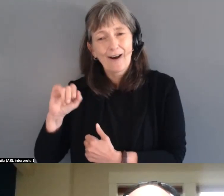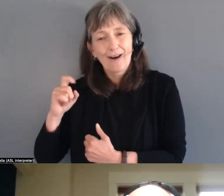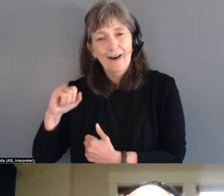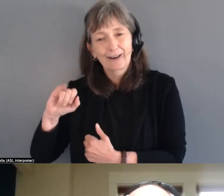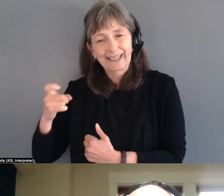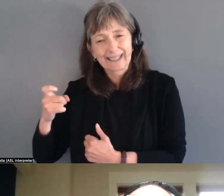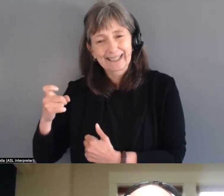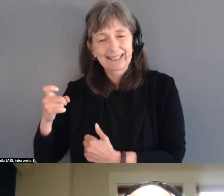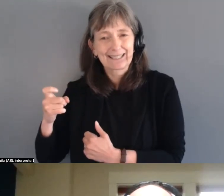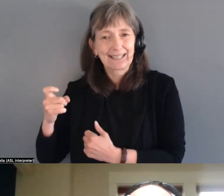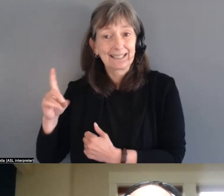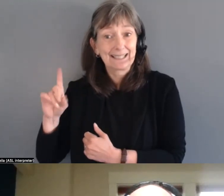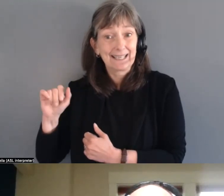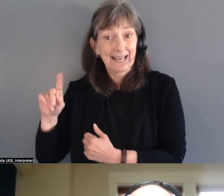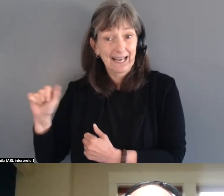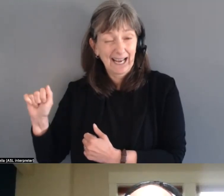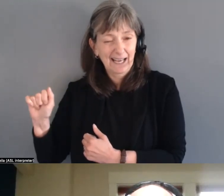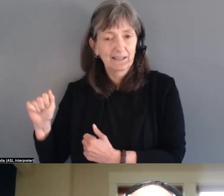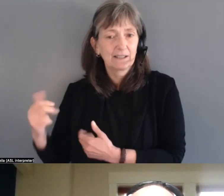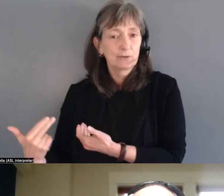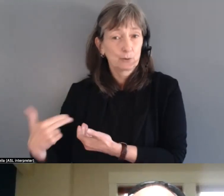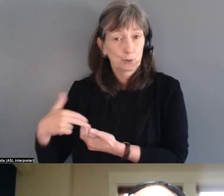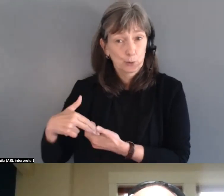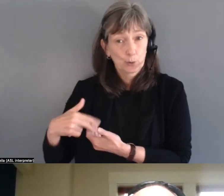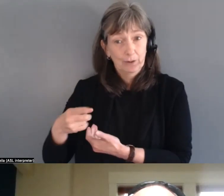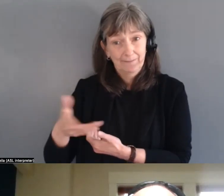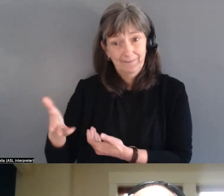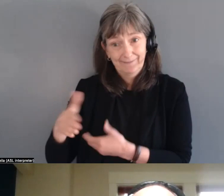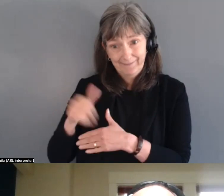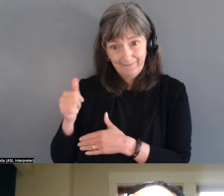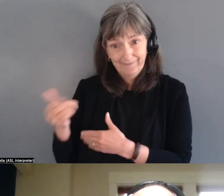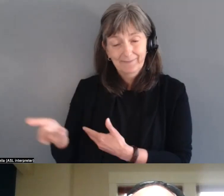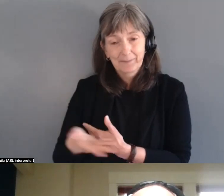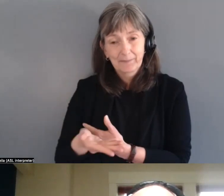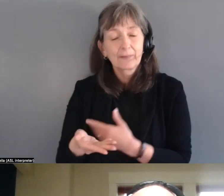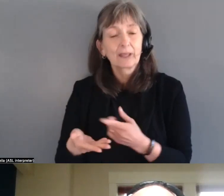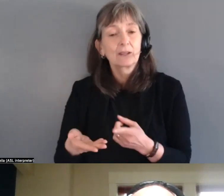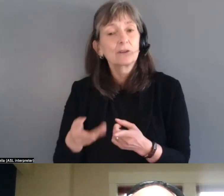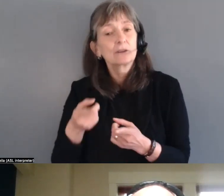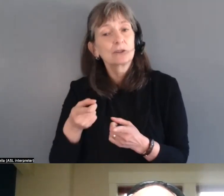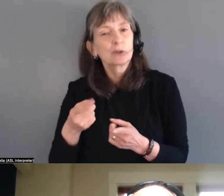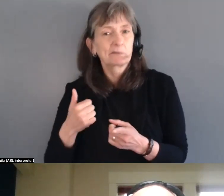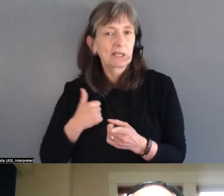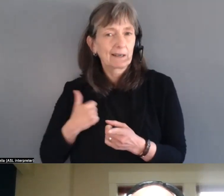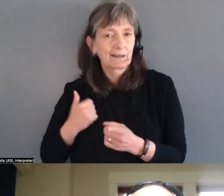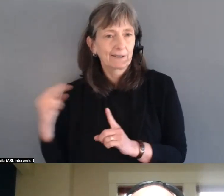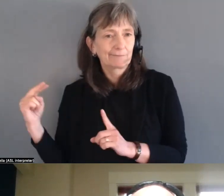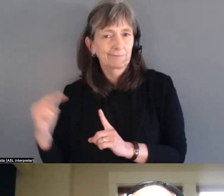I'm just gonna get Tom to join us to provide us with a Canadian perspective on this too. And